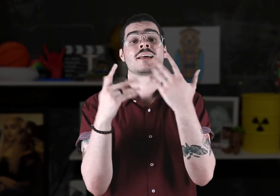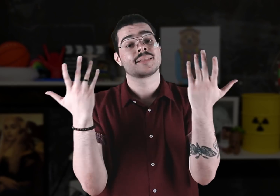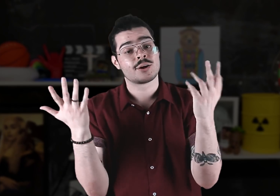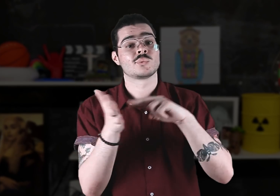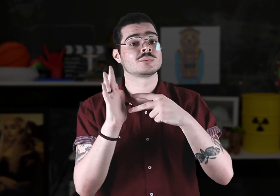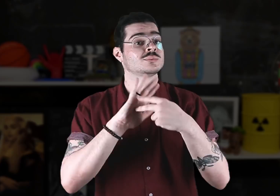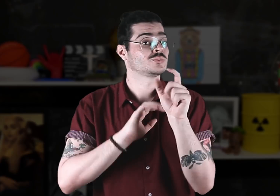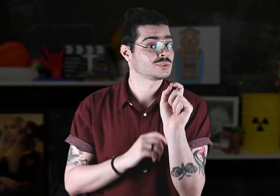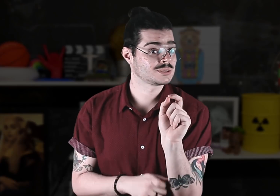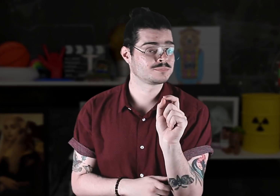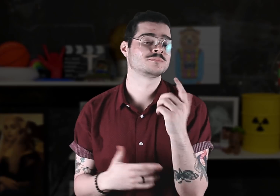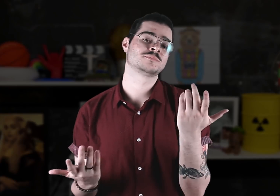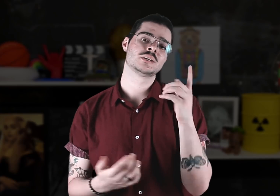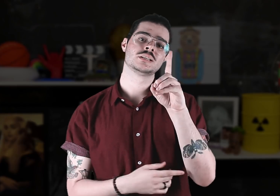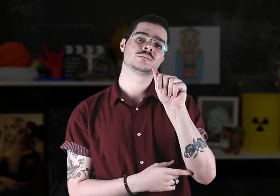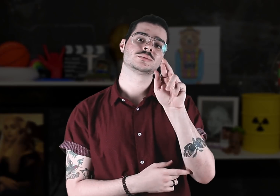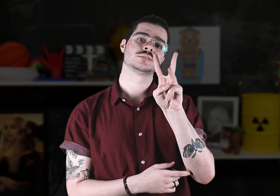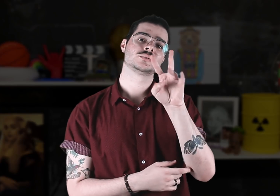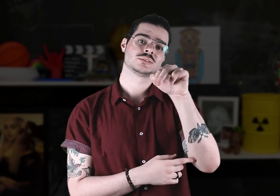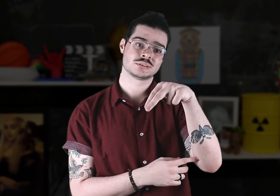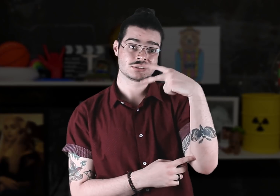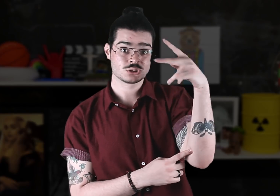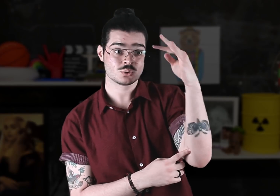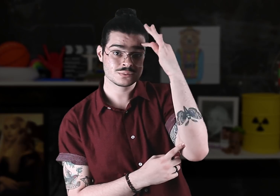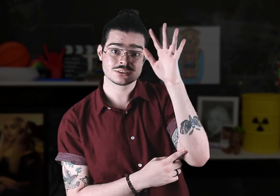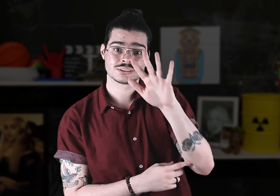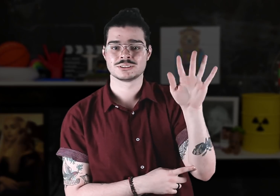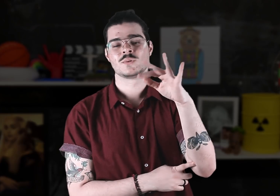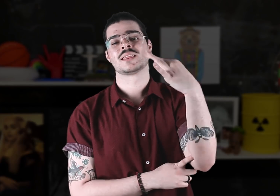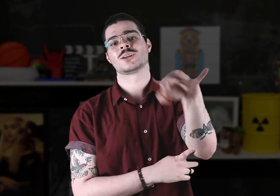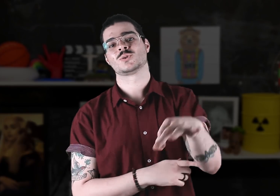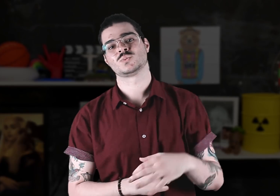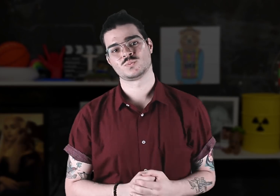so Darwin's theory is correct.